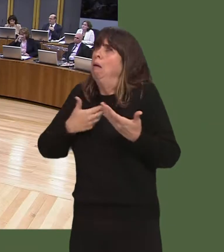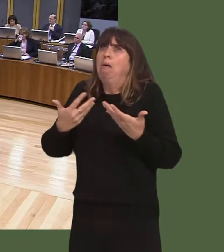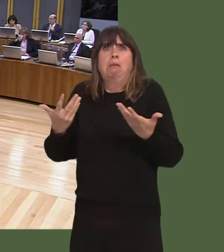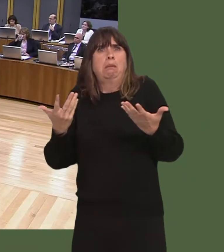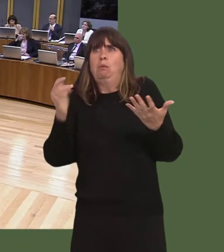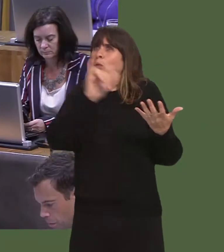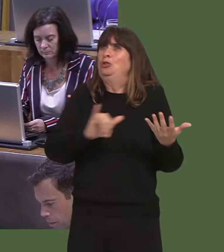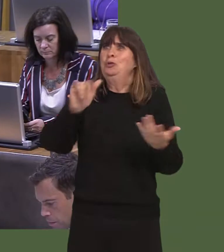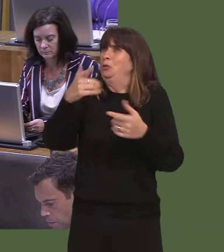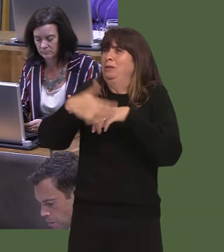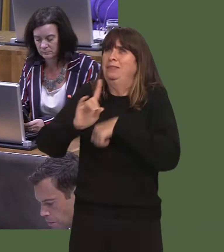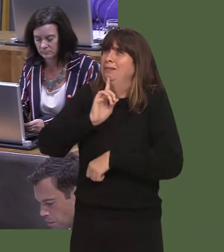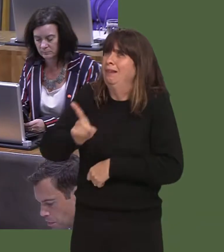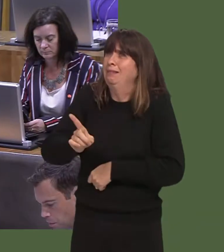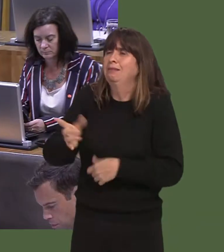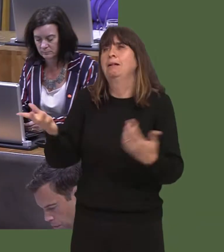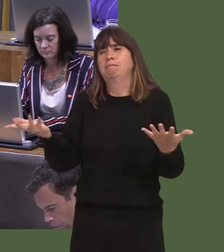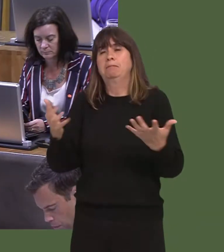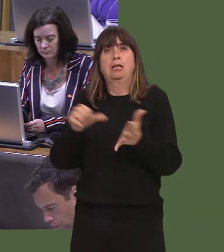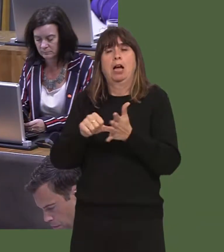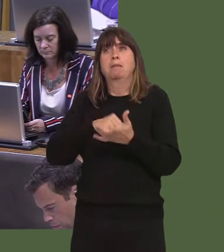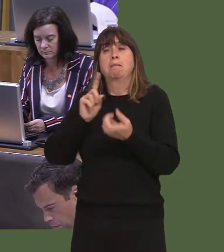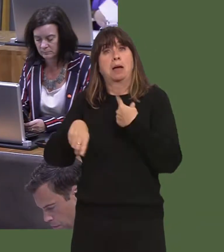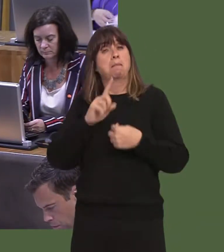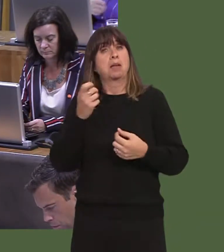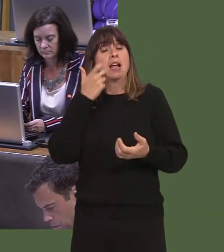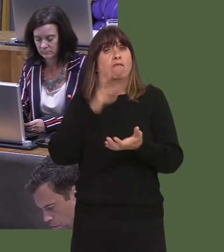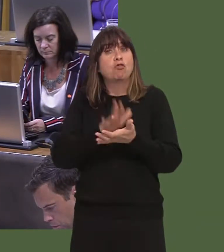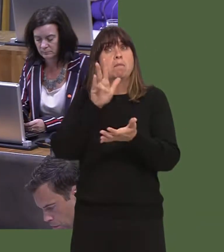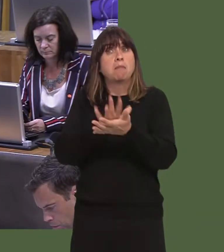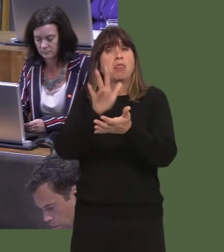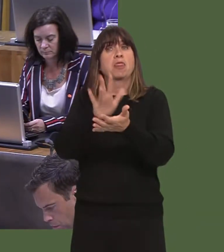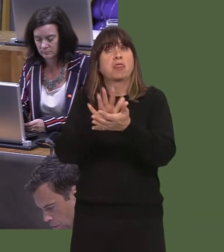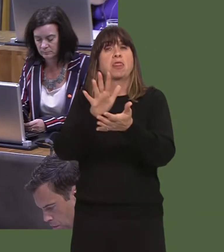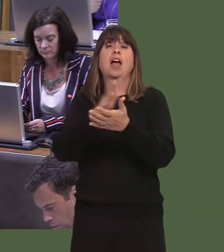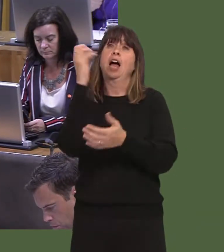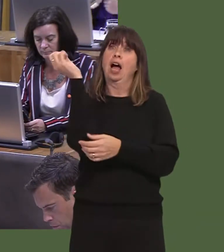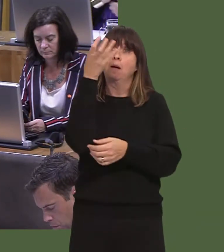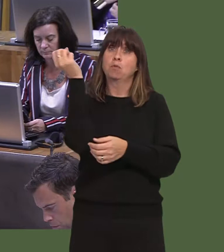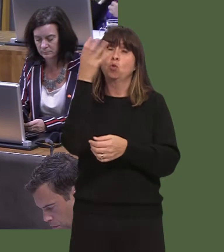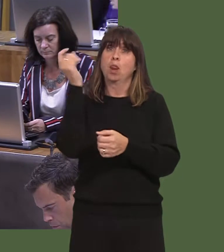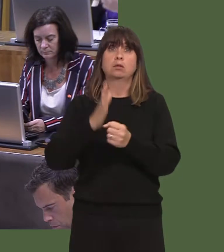What I can say to her, of course, is we've seen, month on month, sustained improvements in ambulance response times.